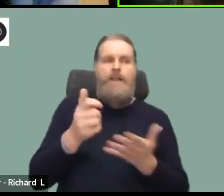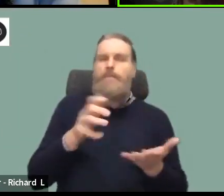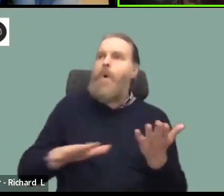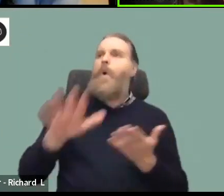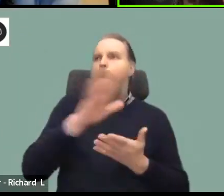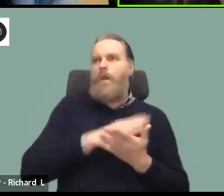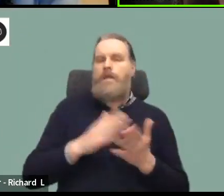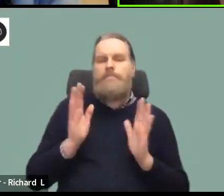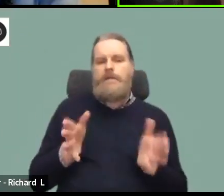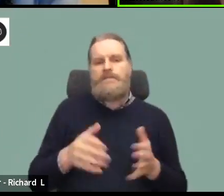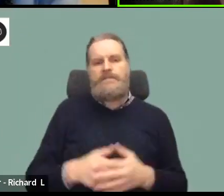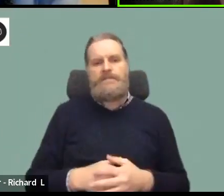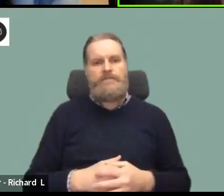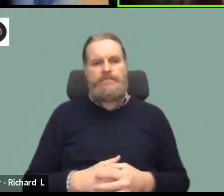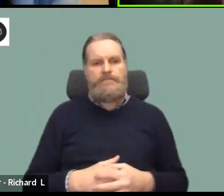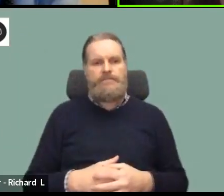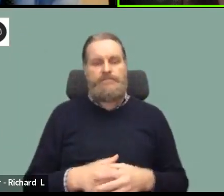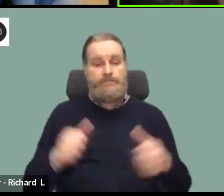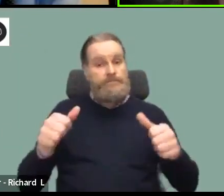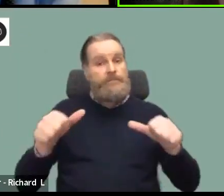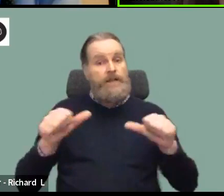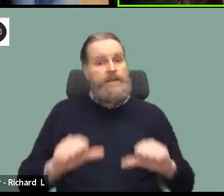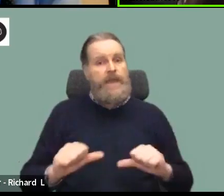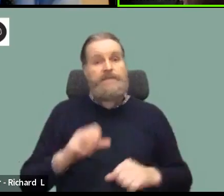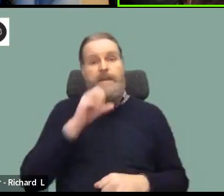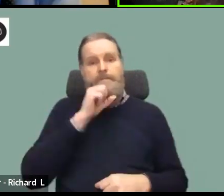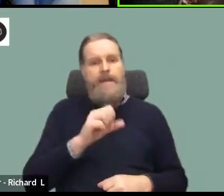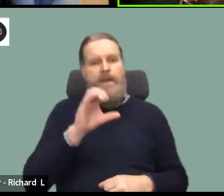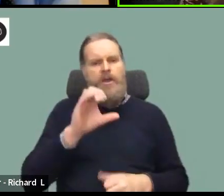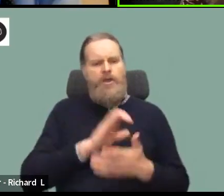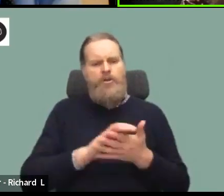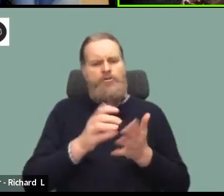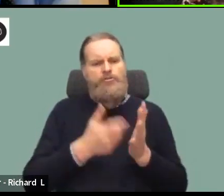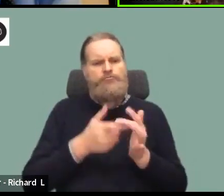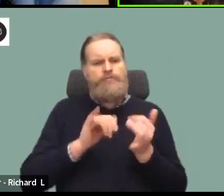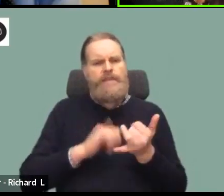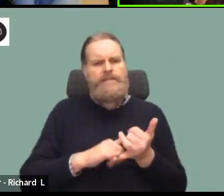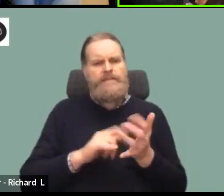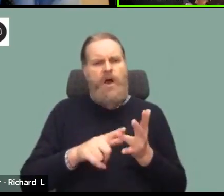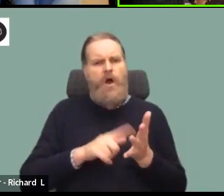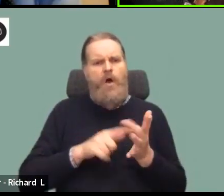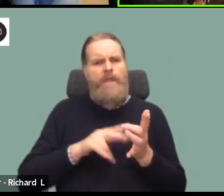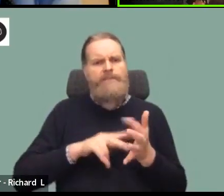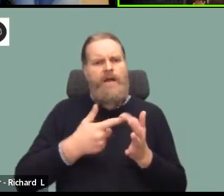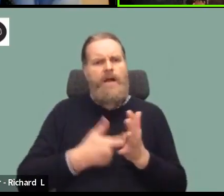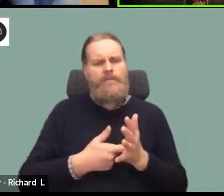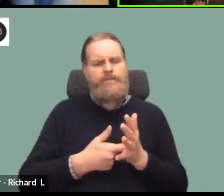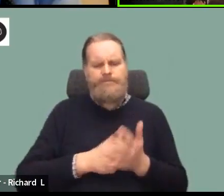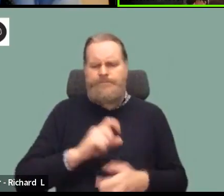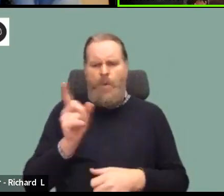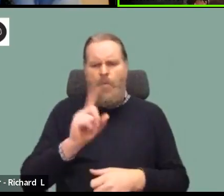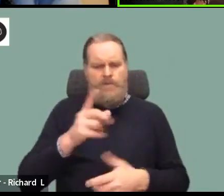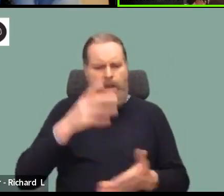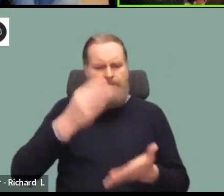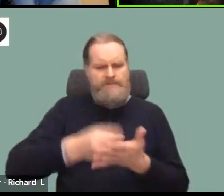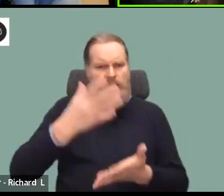Okay, thank you. And Chris and Christine Oliver says let's get something out advice and ideas about. funds